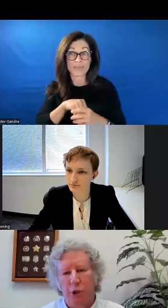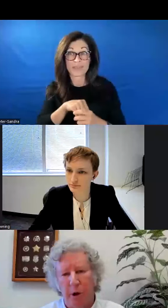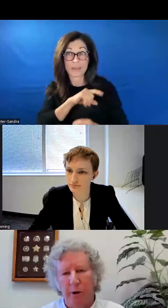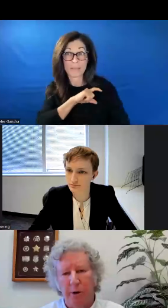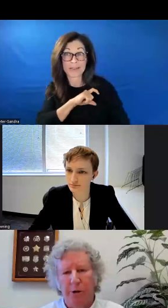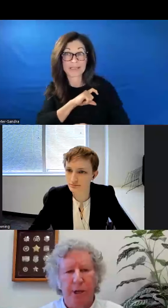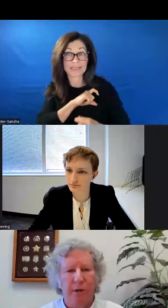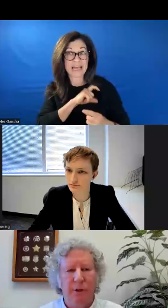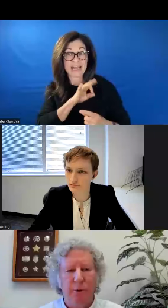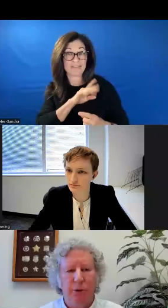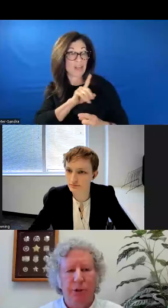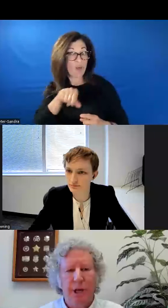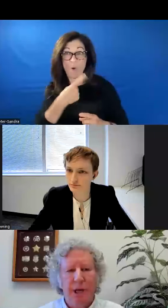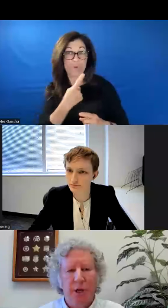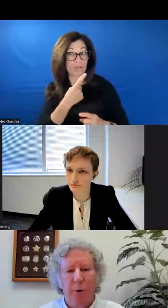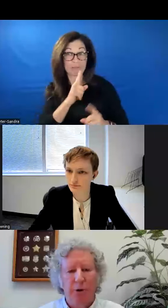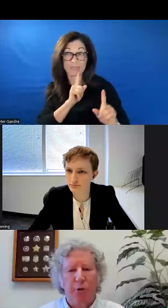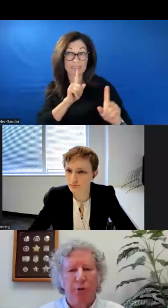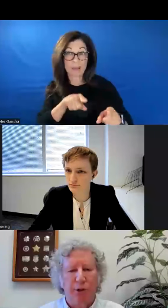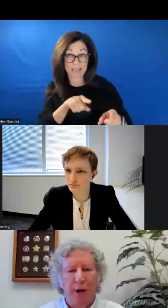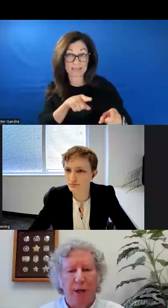RESPONDERS TO INDIVIDUALS IN EMOTIONAL DISTRESS.